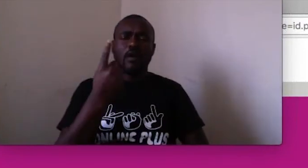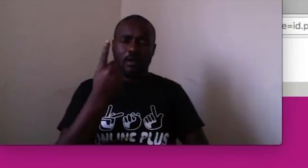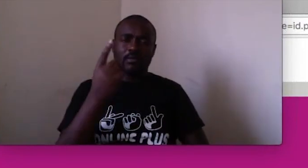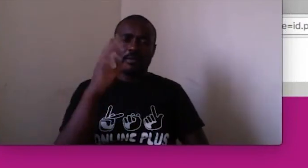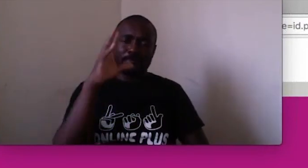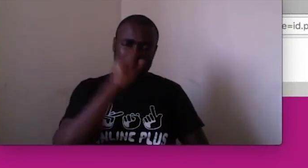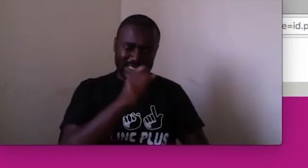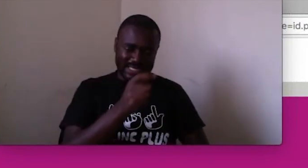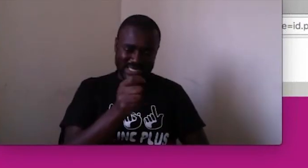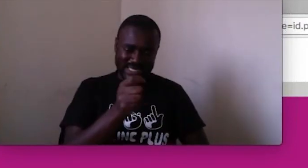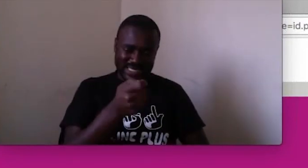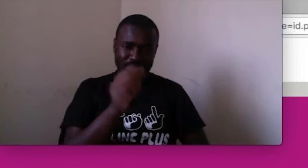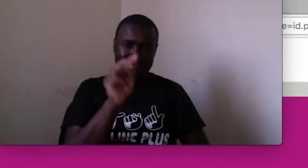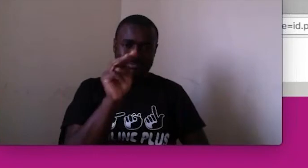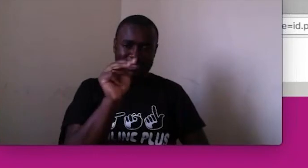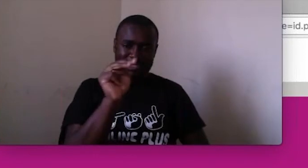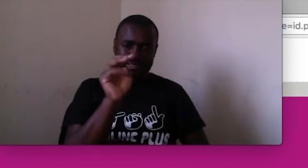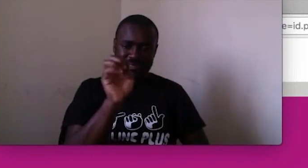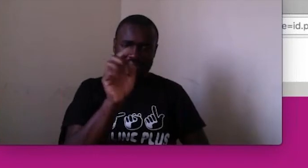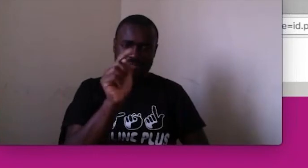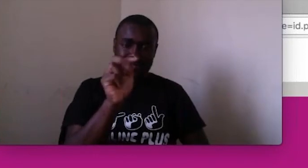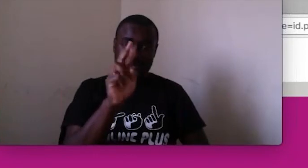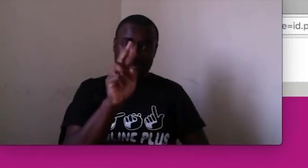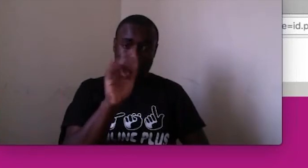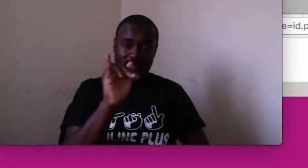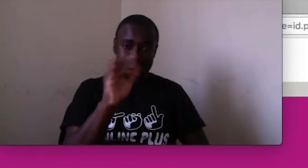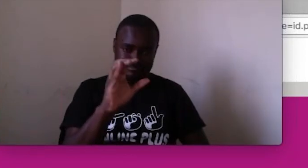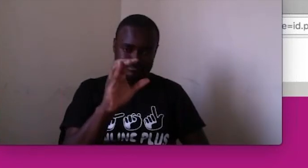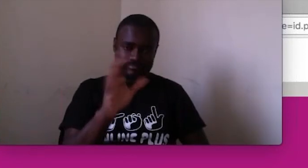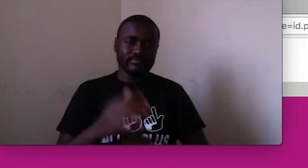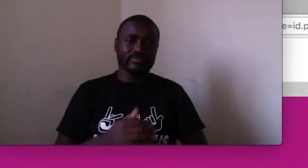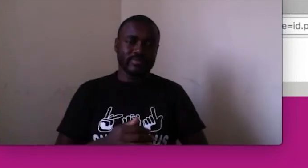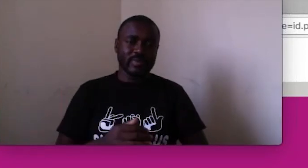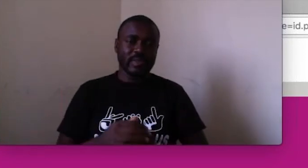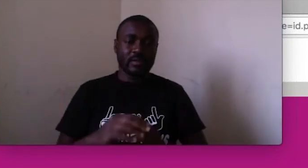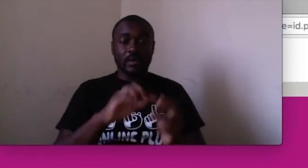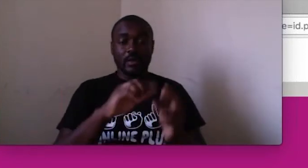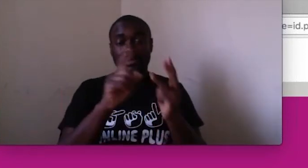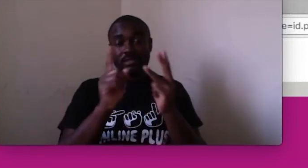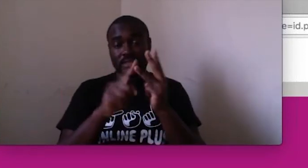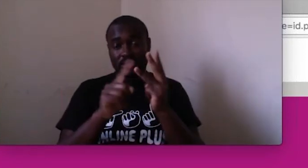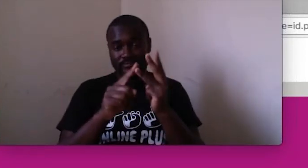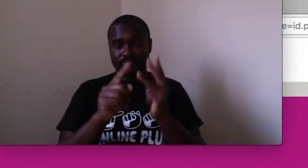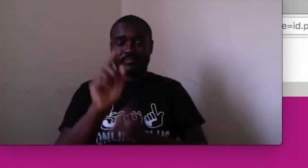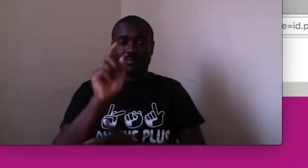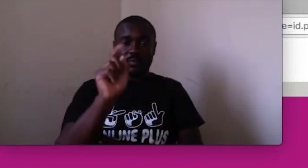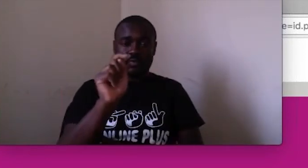it was really good for me that I understood that the matrix was important